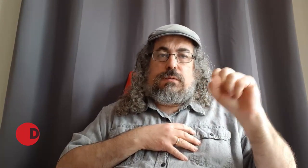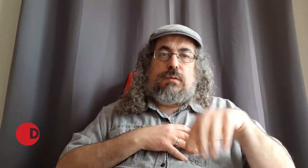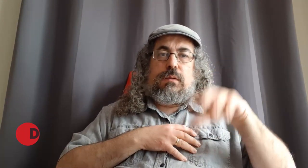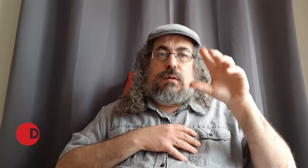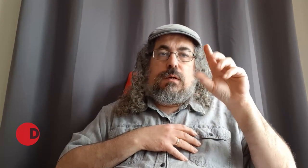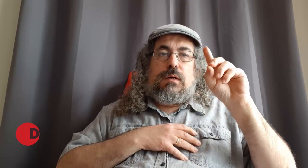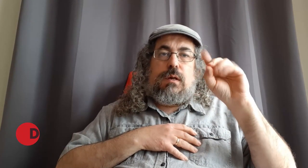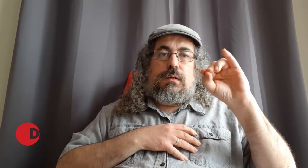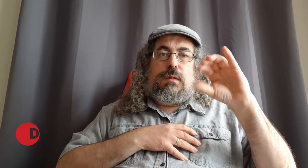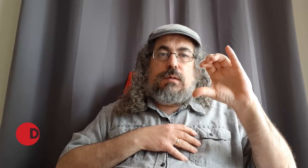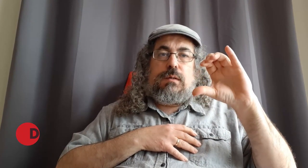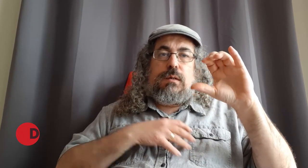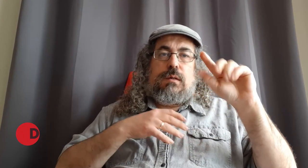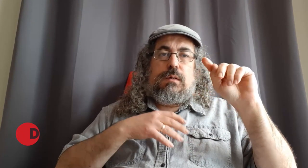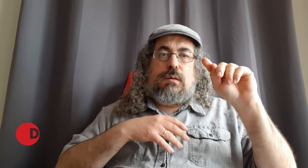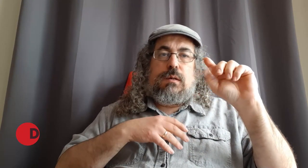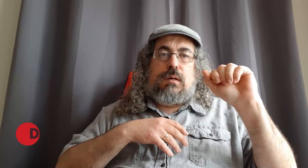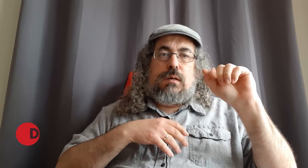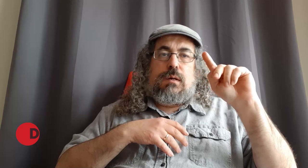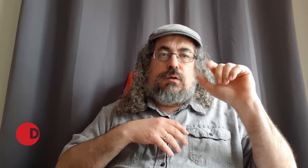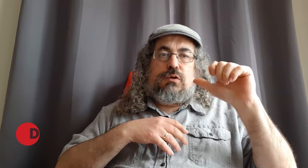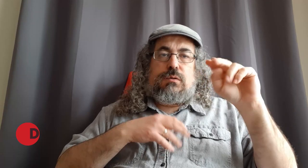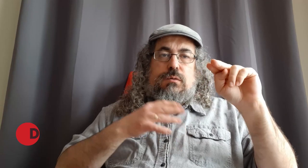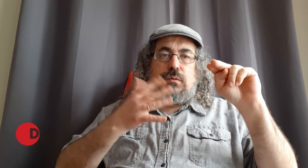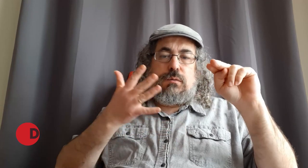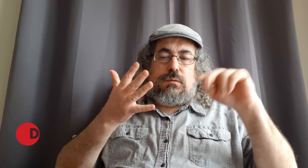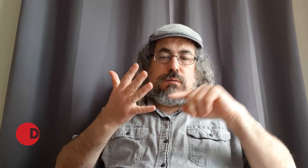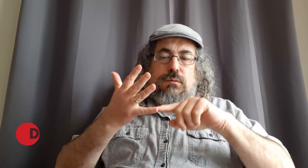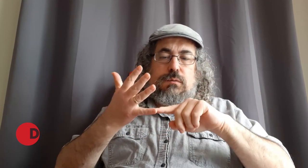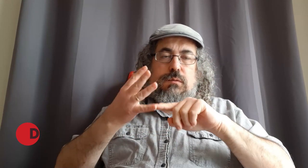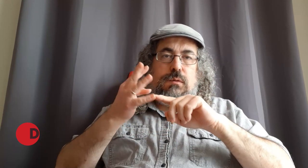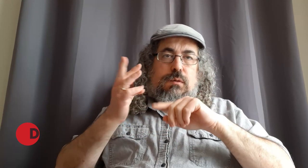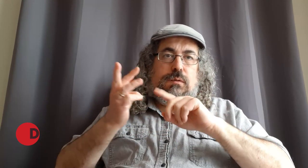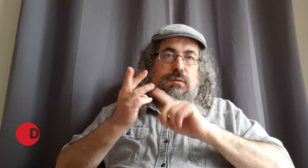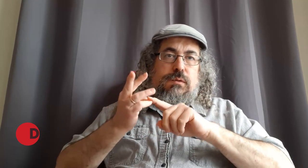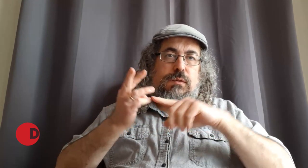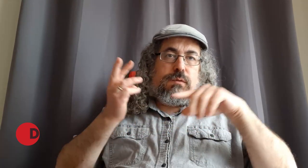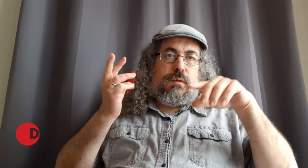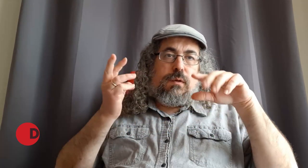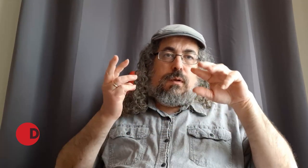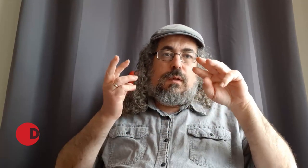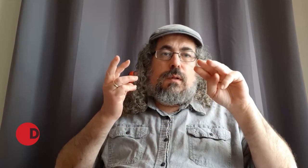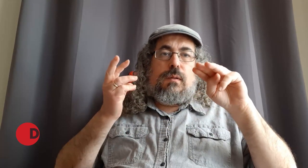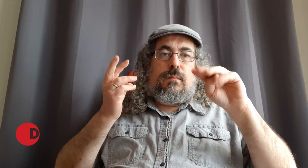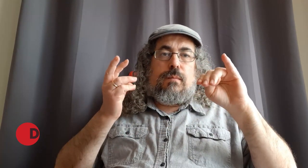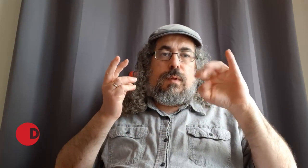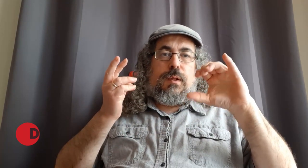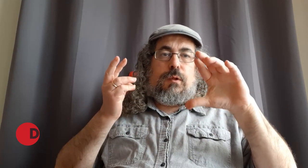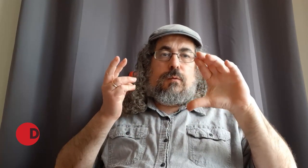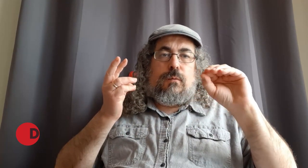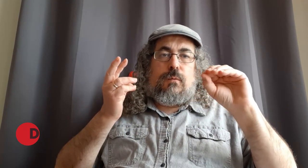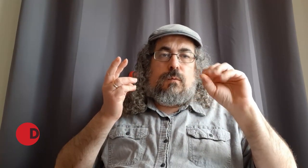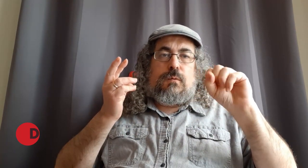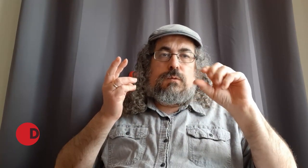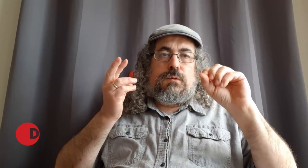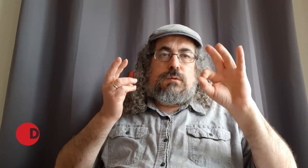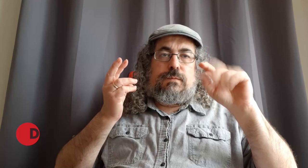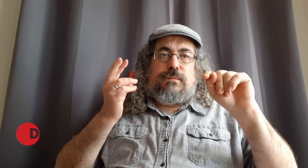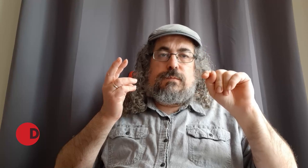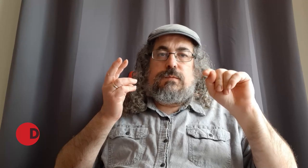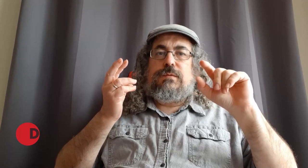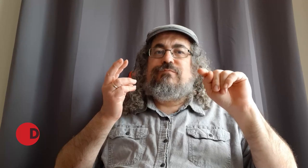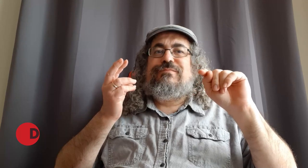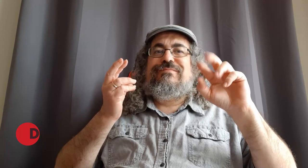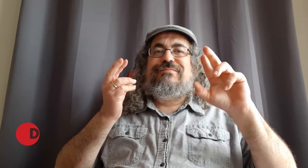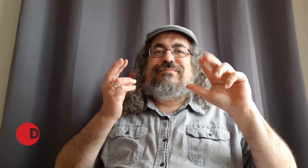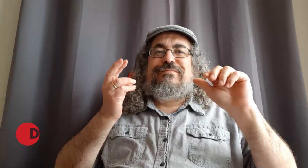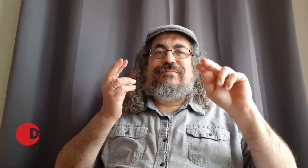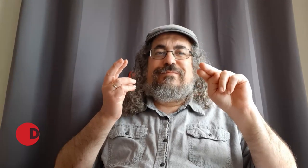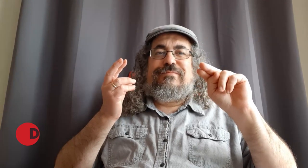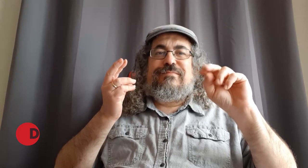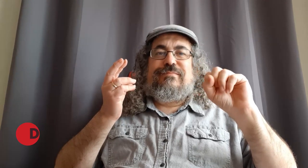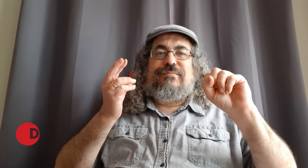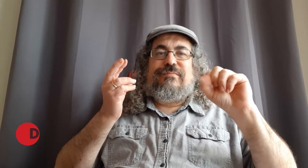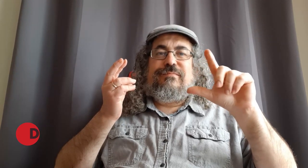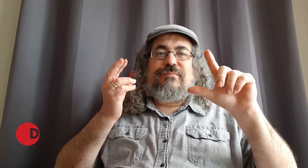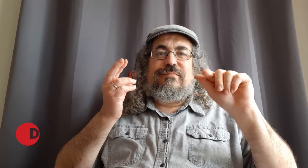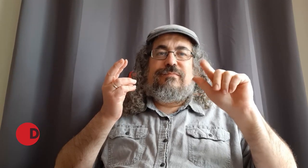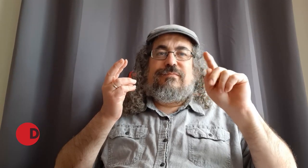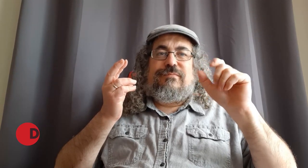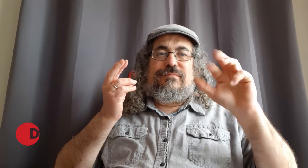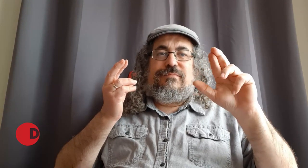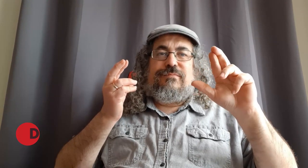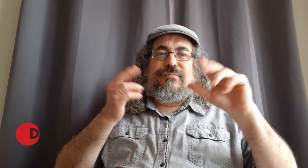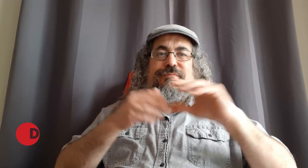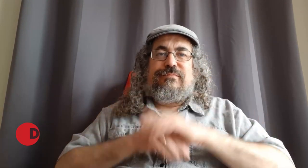for example iOS Dictation and Microsoft Translator.